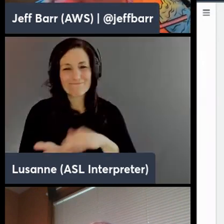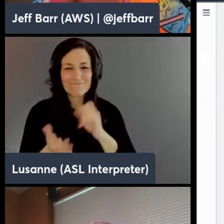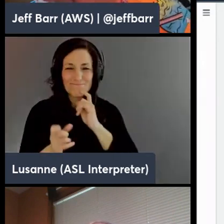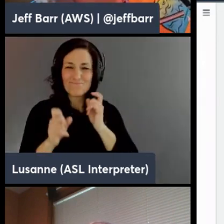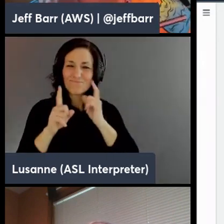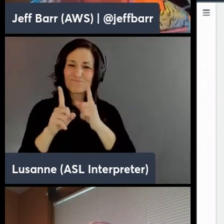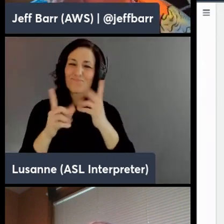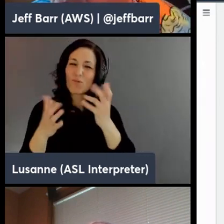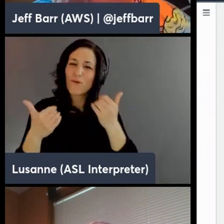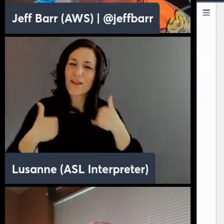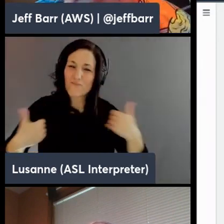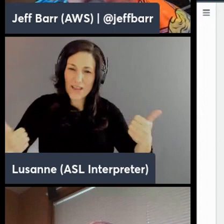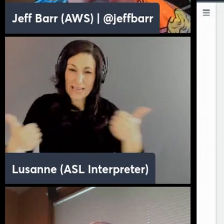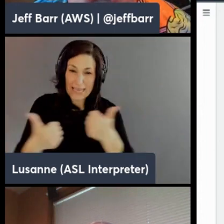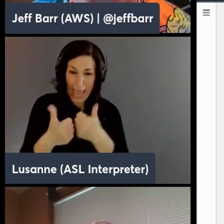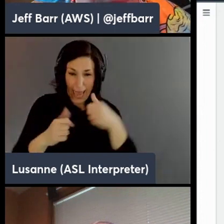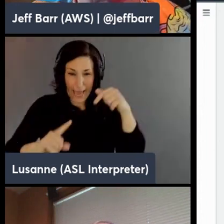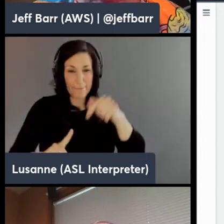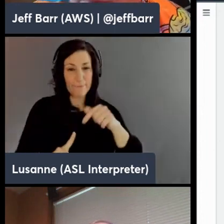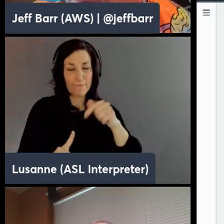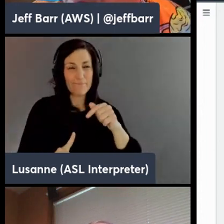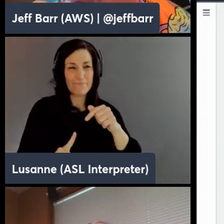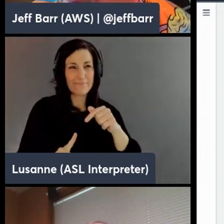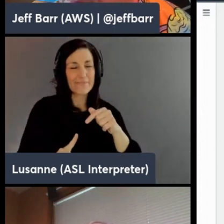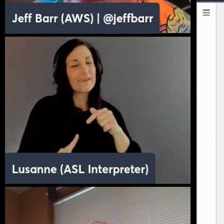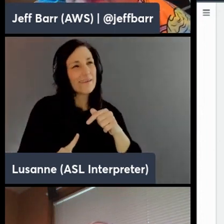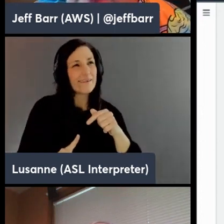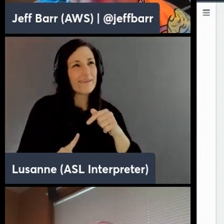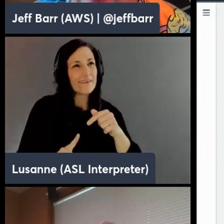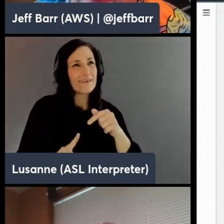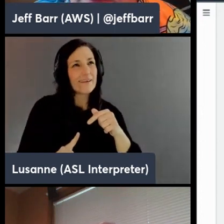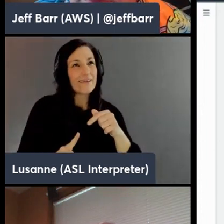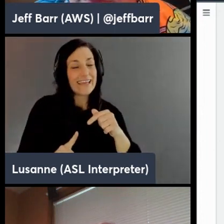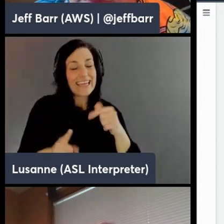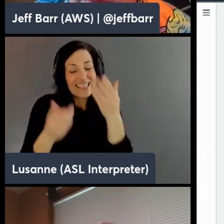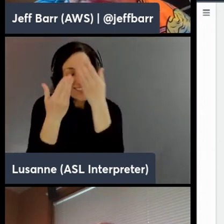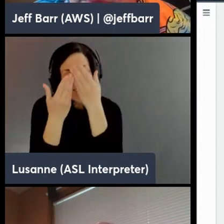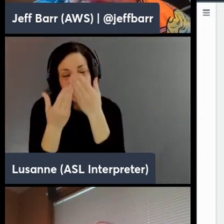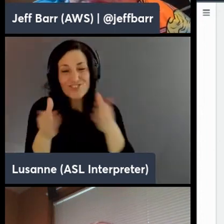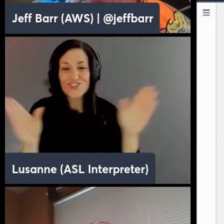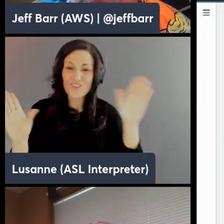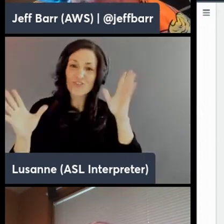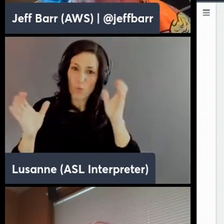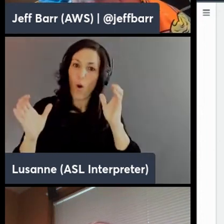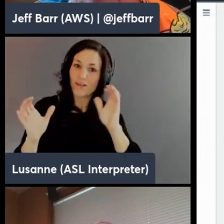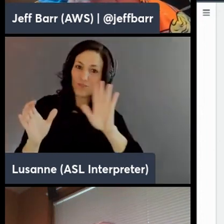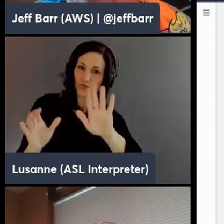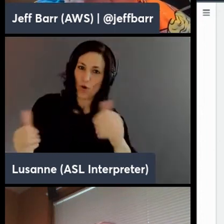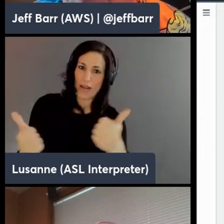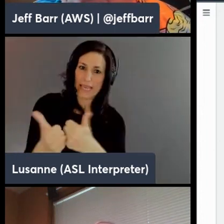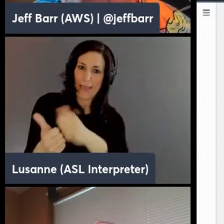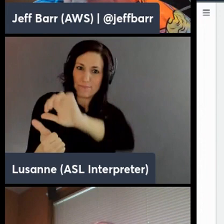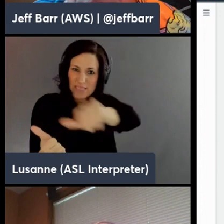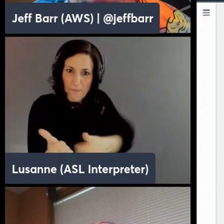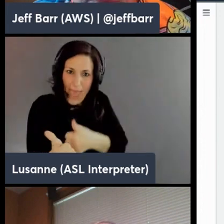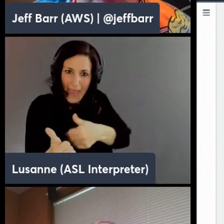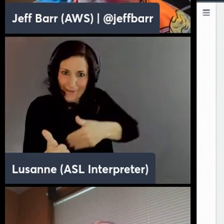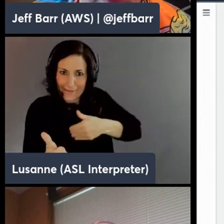a game, in general, you wanna have your game, your back end, as close to your players as you can.